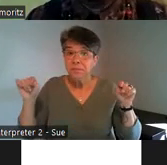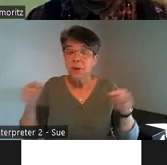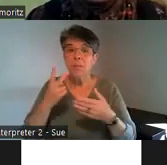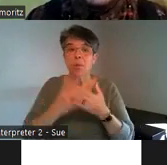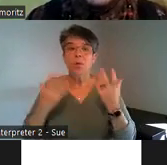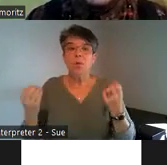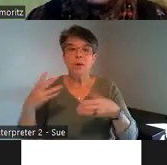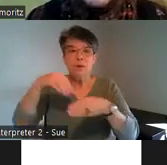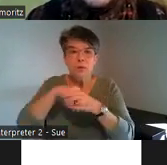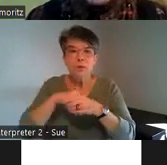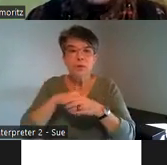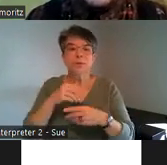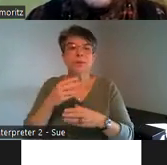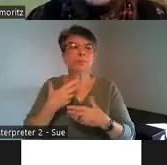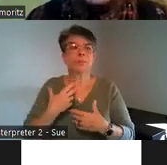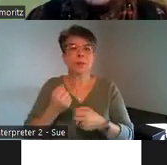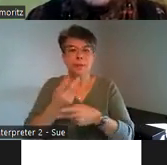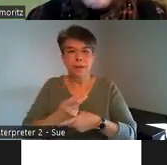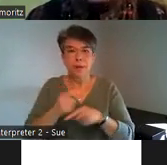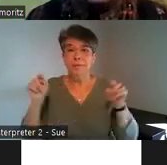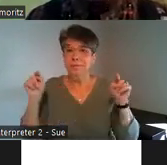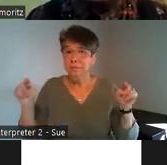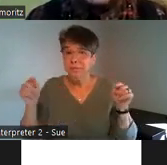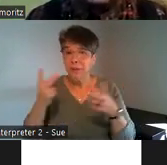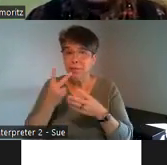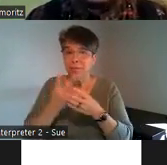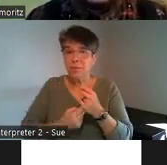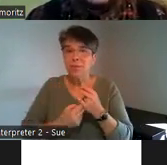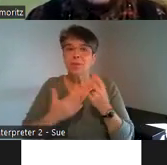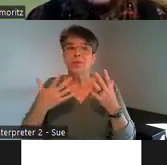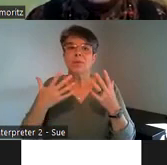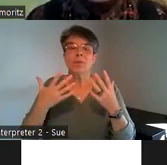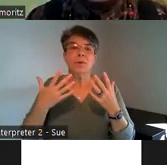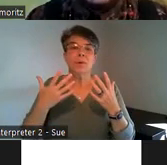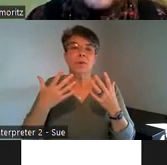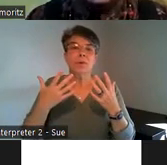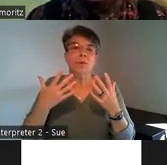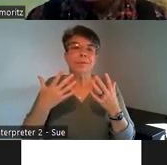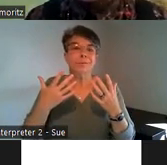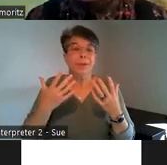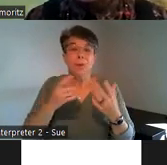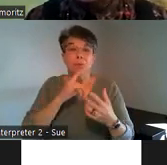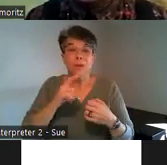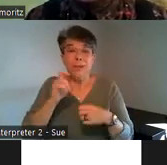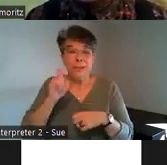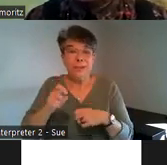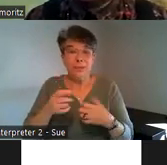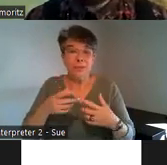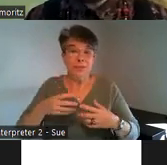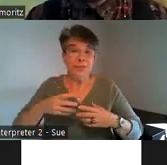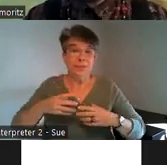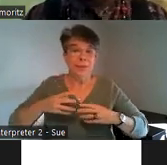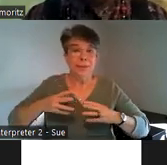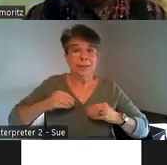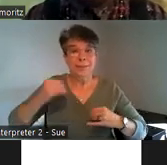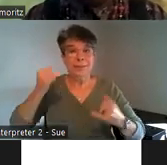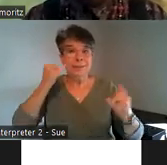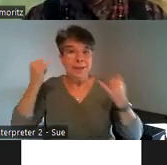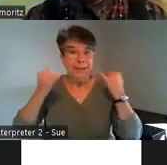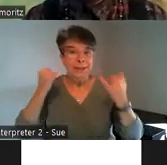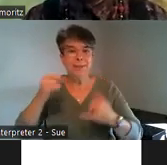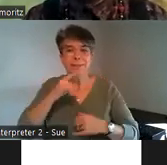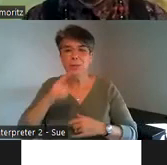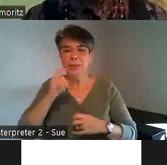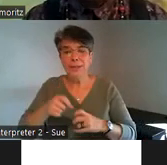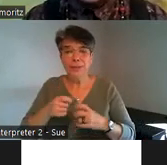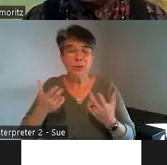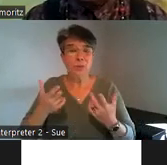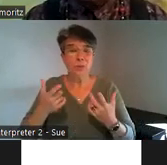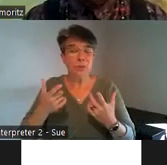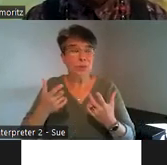both communities that have embraced this radical sense of self-care and sense of community care